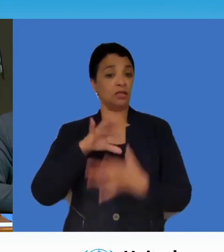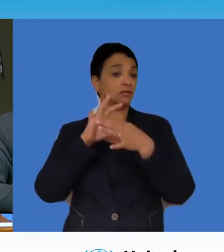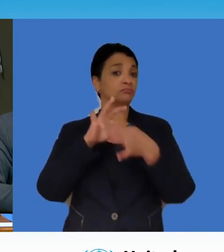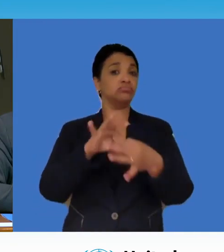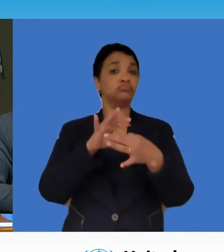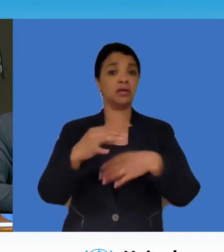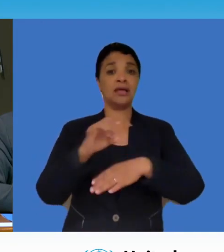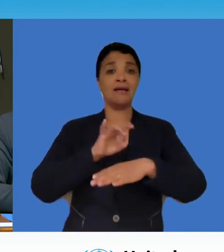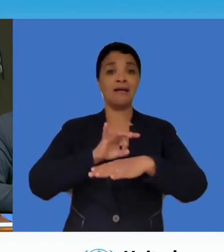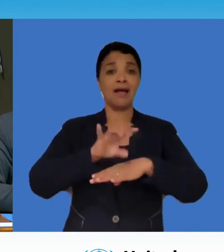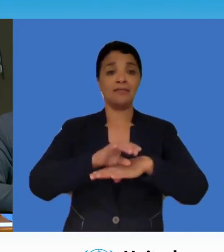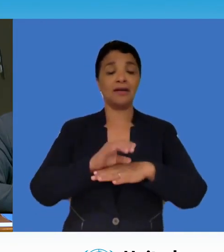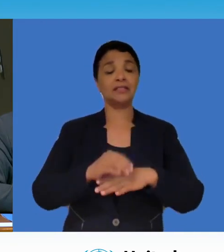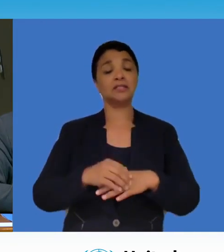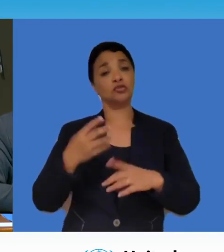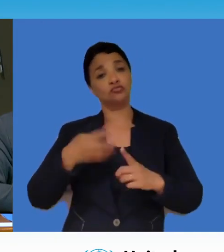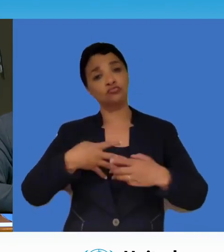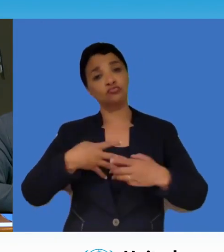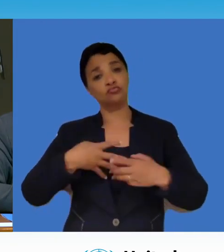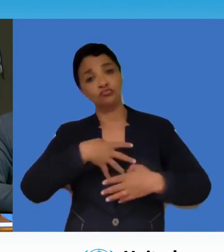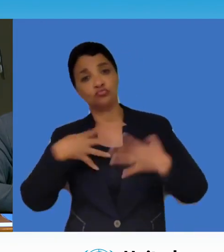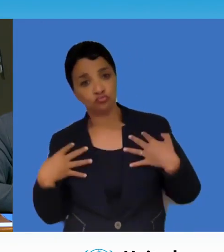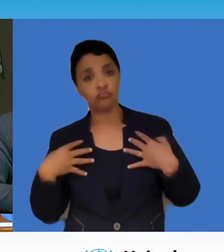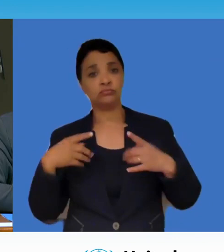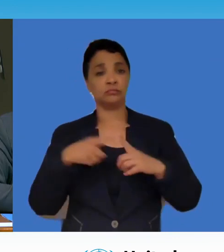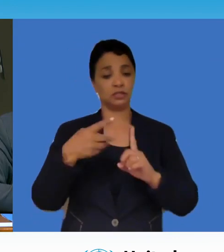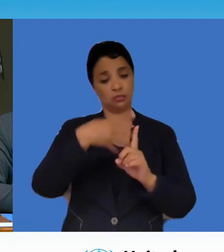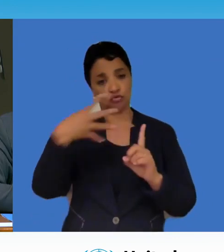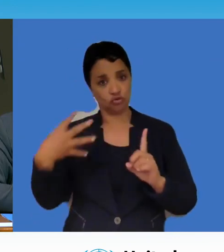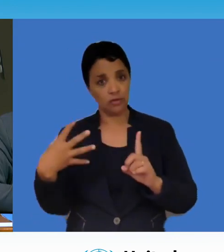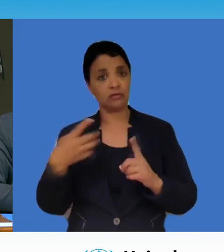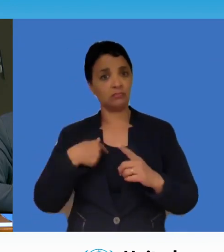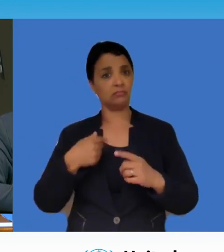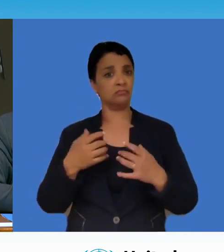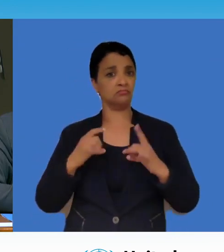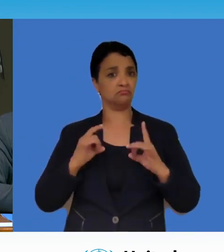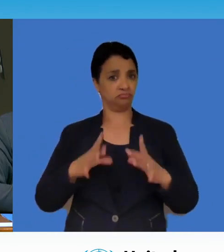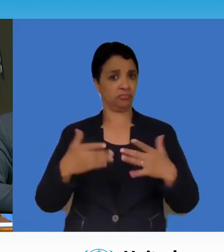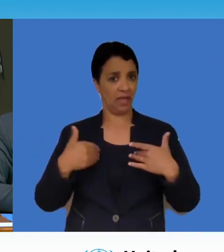closely with my my colleague the advisor on sexual orientation and gender identity and